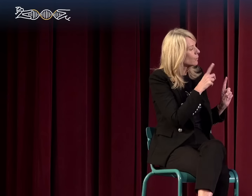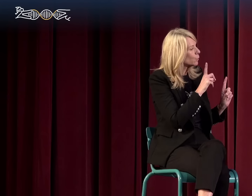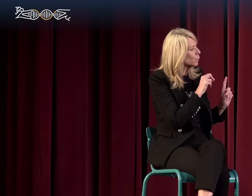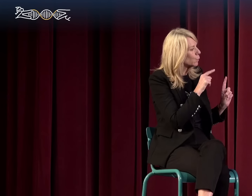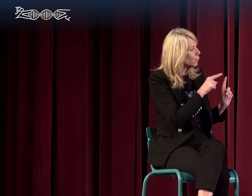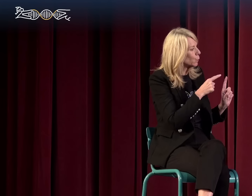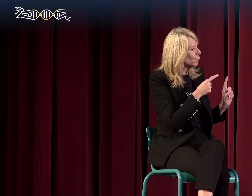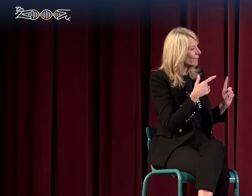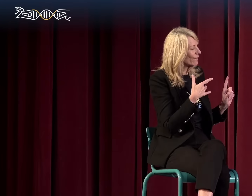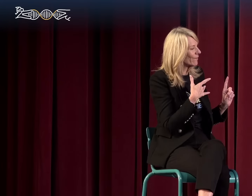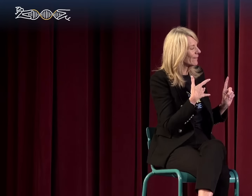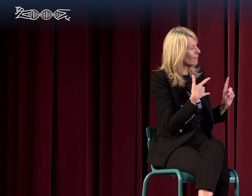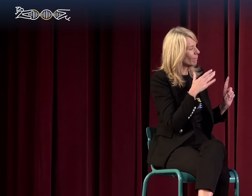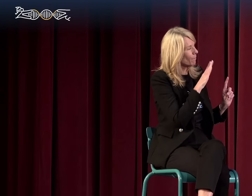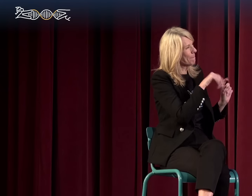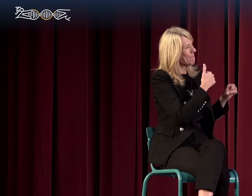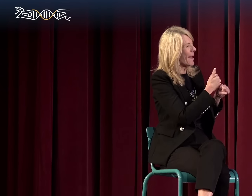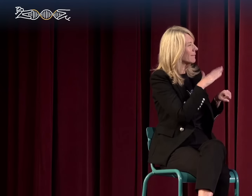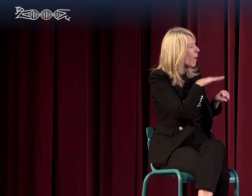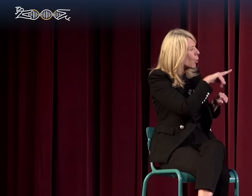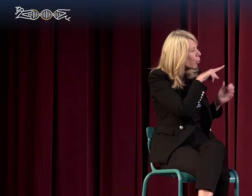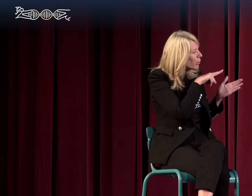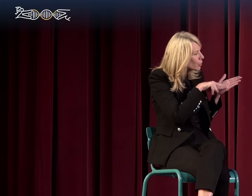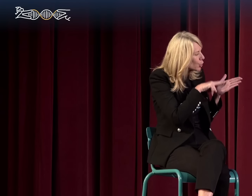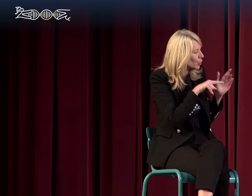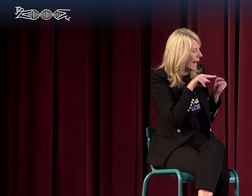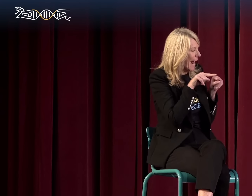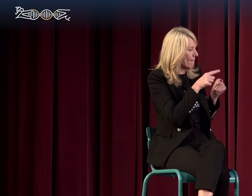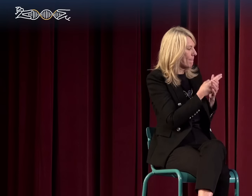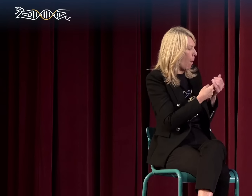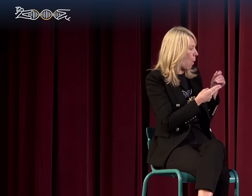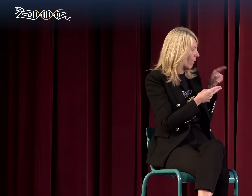Let me ask based on research and thinking about distinction here that you